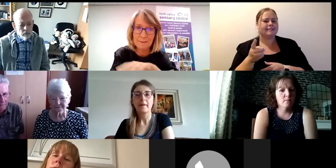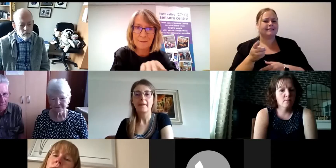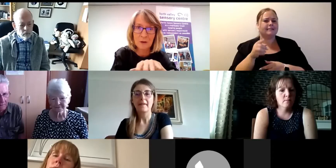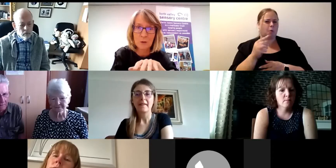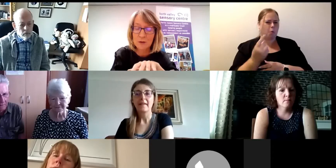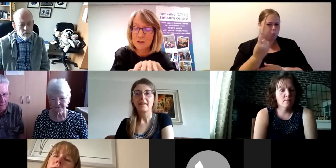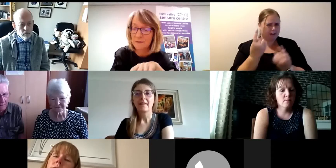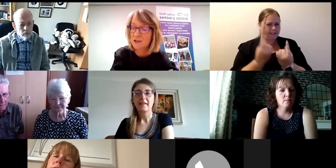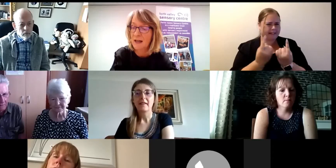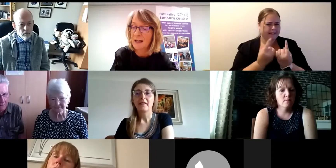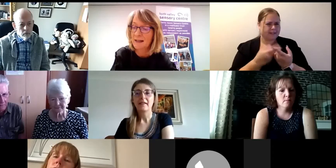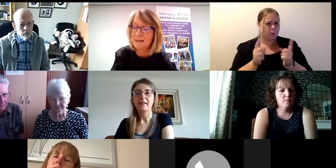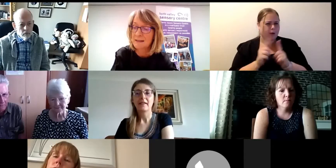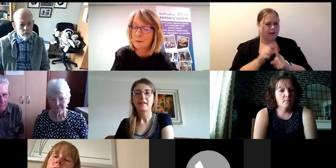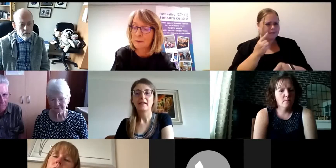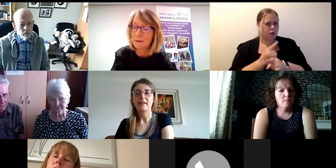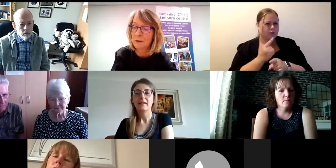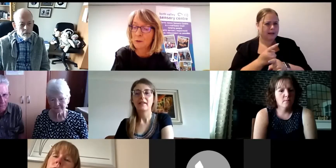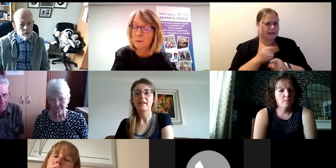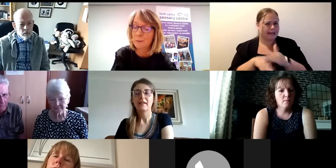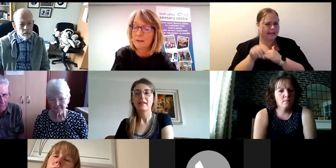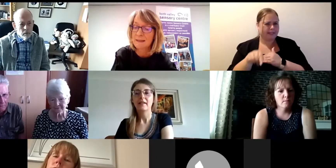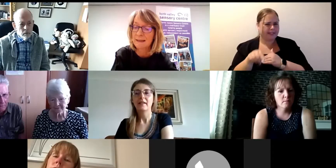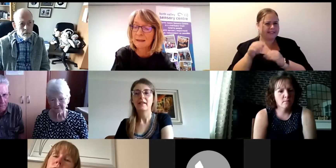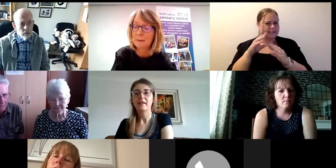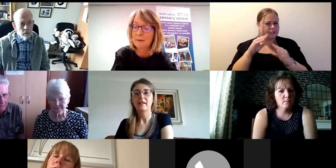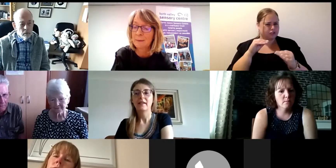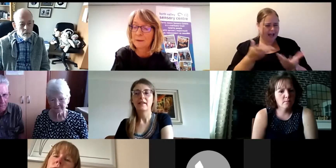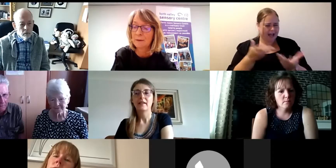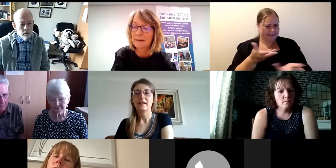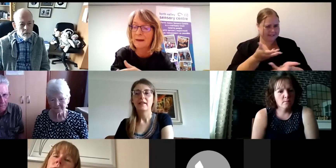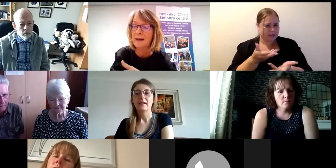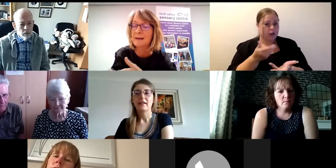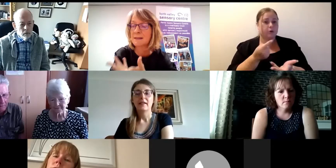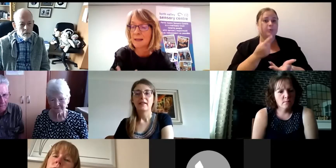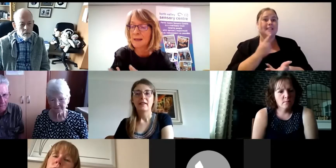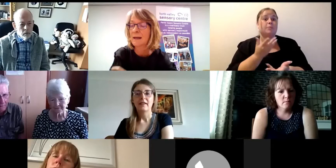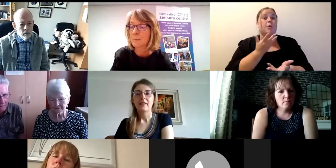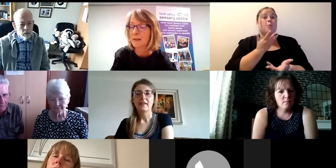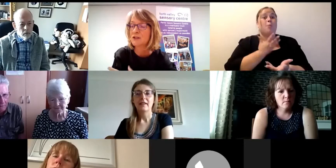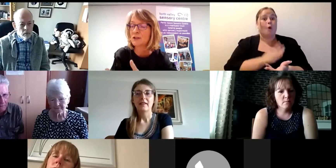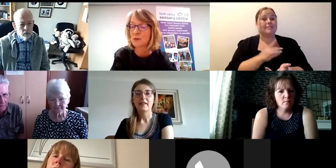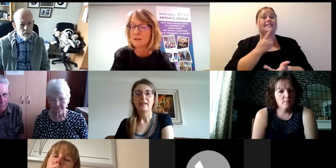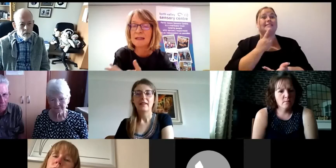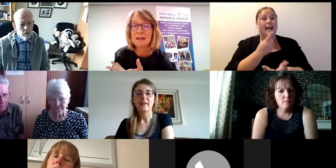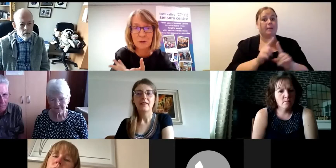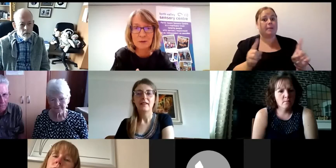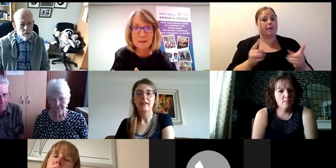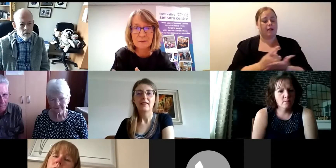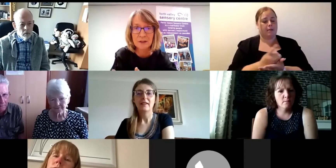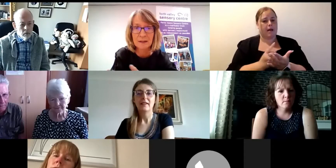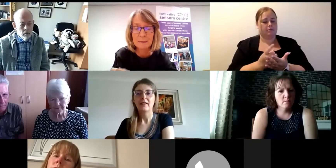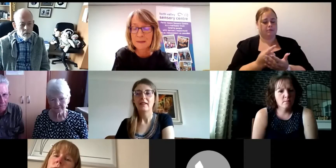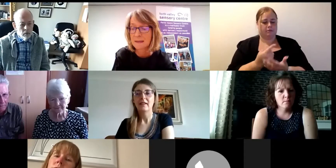things that was talked about in the course of this chat was that we want to tell people about life as a person who is deaf or who is